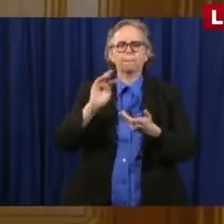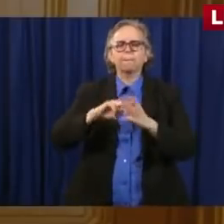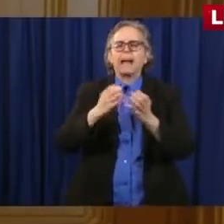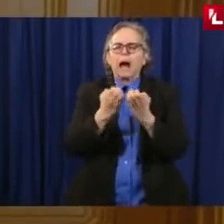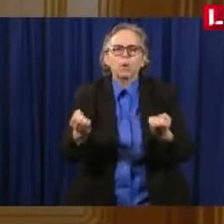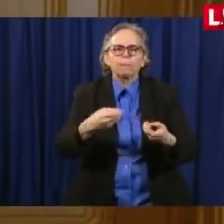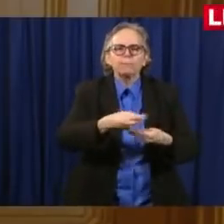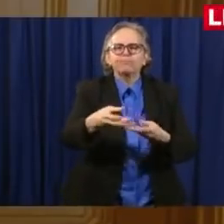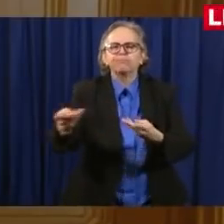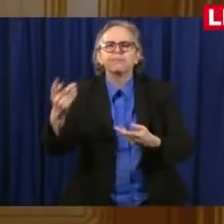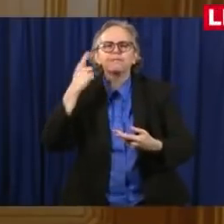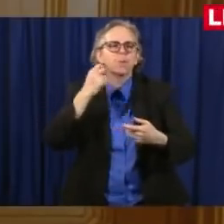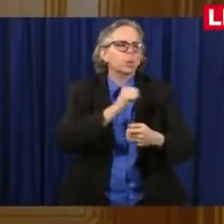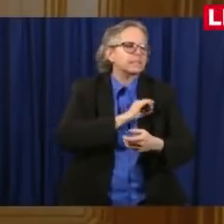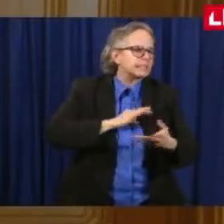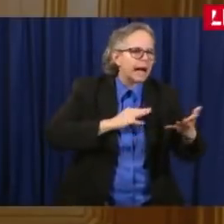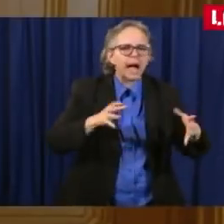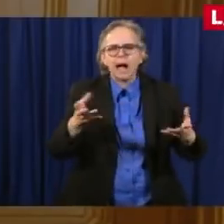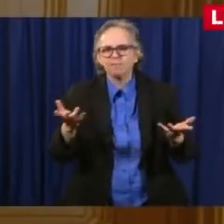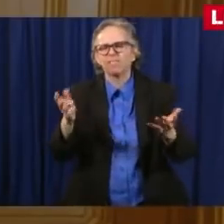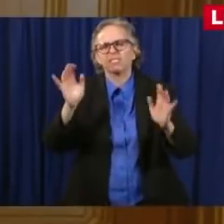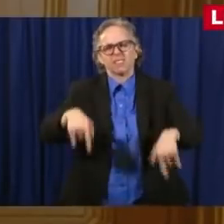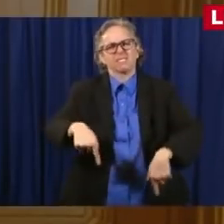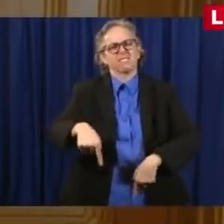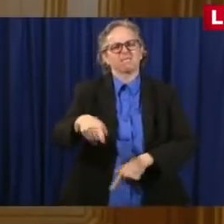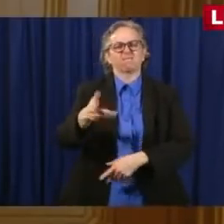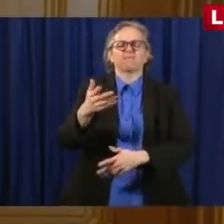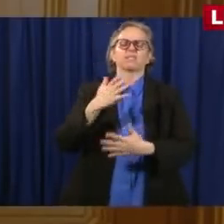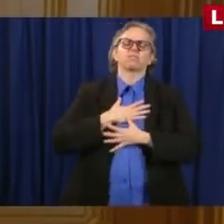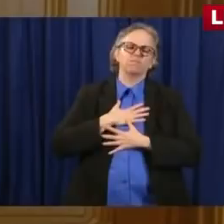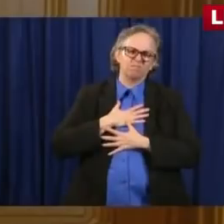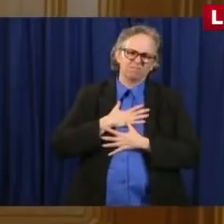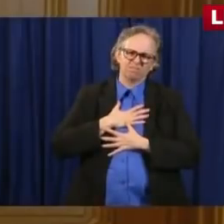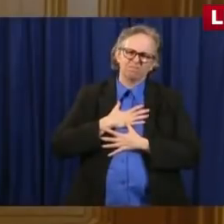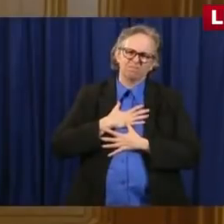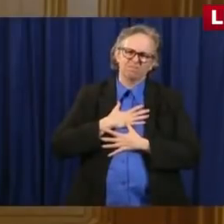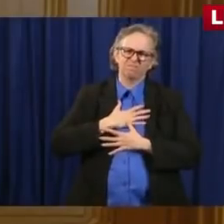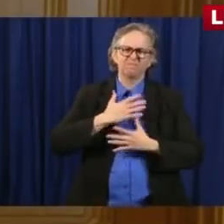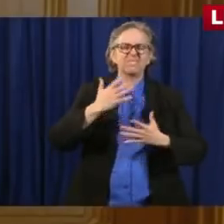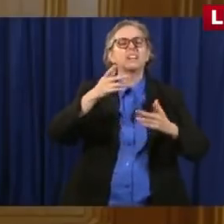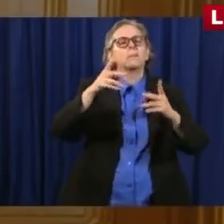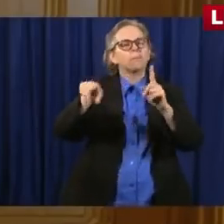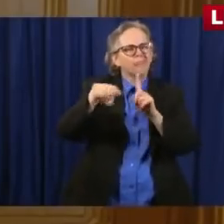HE WORKED IN THE CONTROL CENTER HANDING OUT EQUIPMENT TO STAFF.